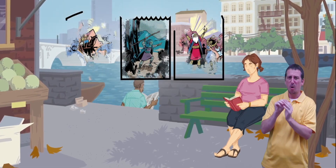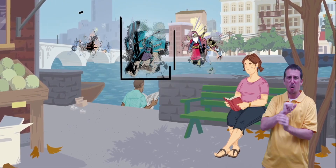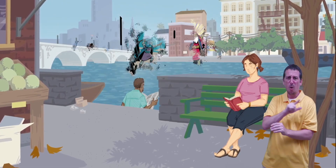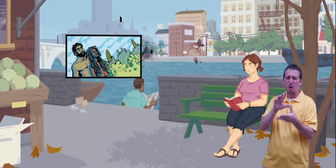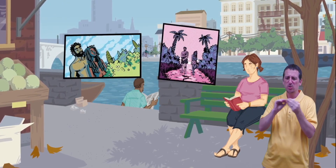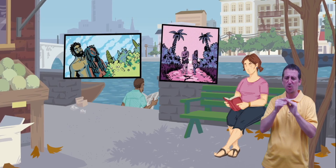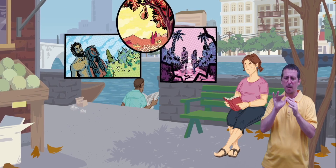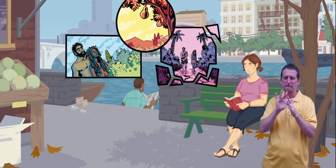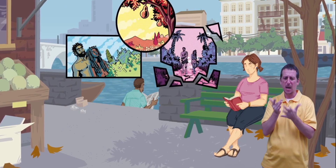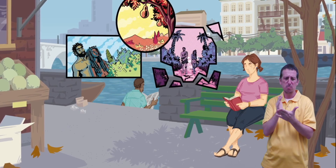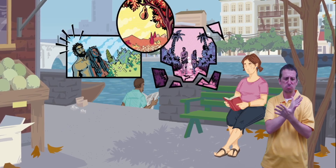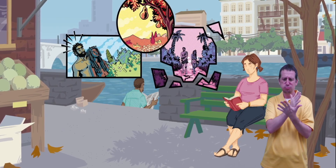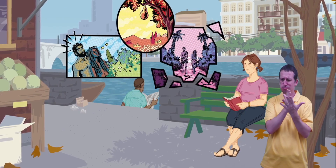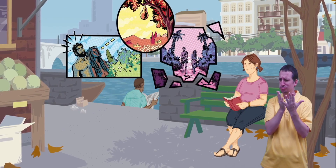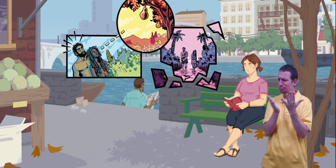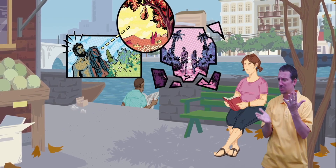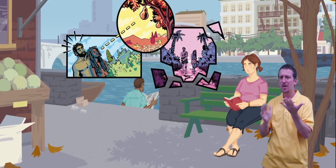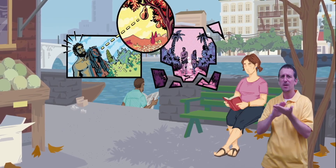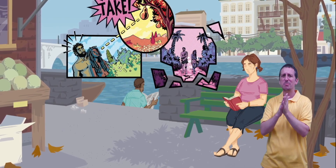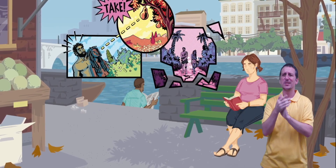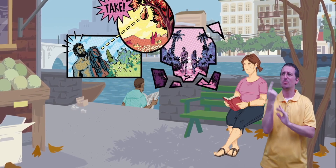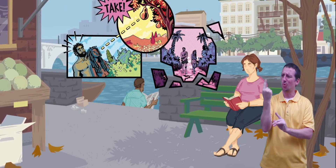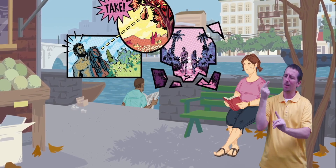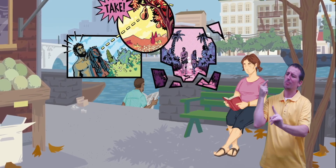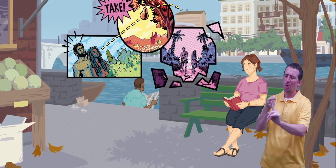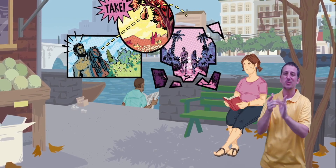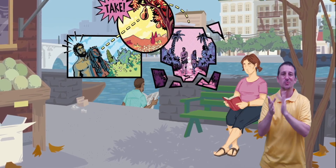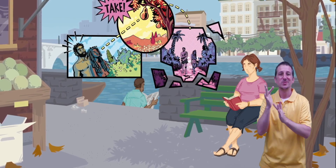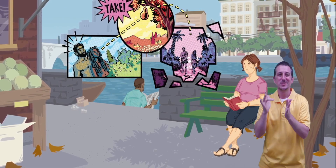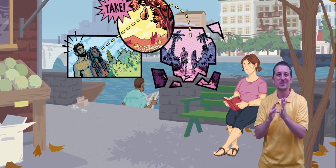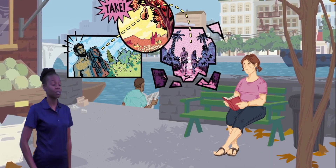And every pattern develops a core theme throughout the whole biblical story that leads to Jesus.